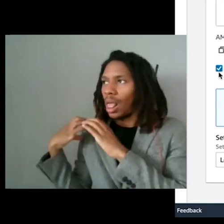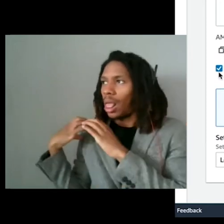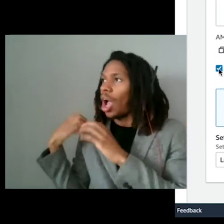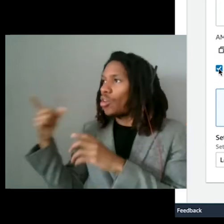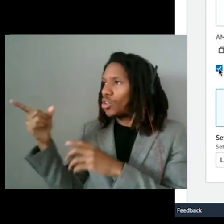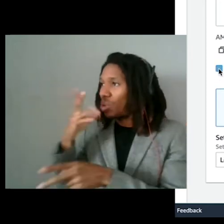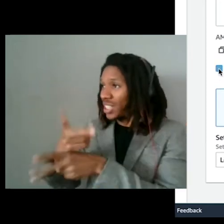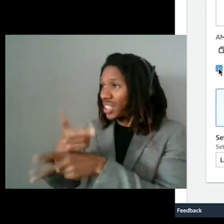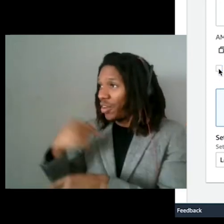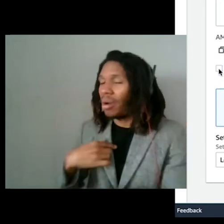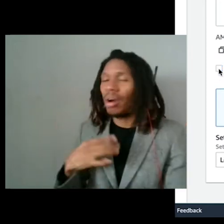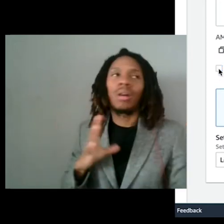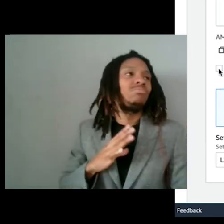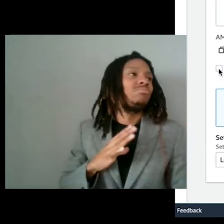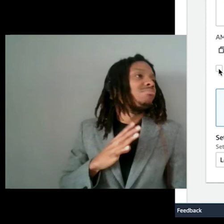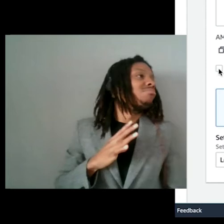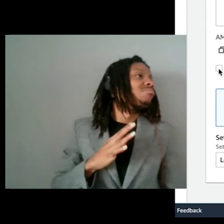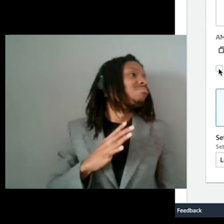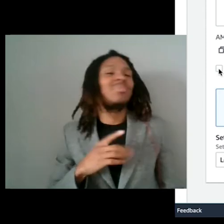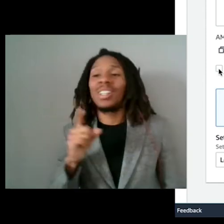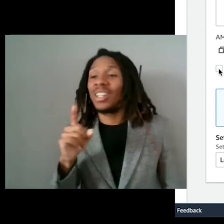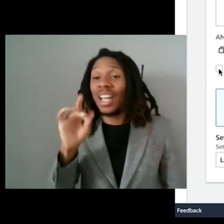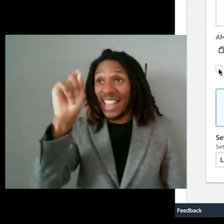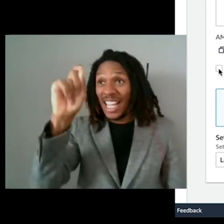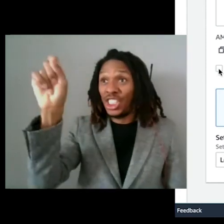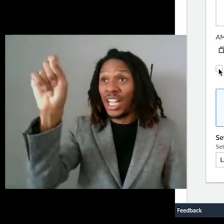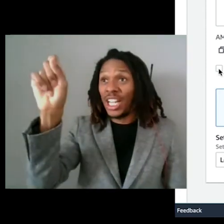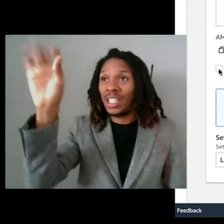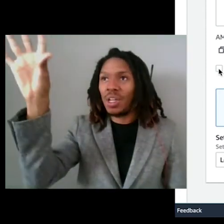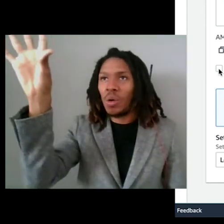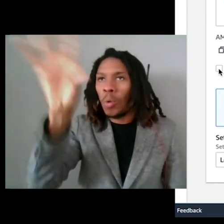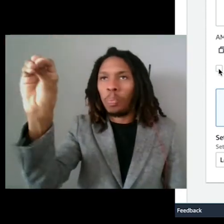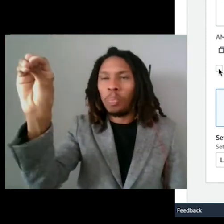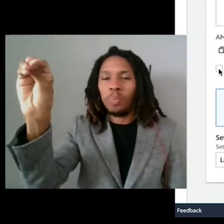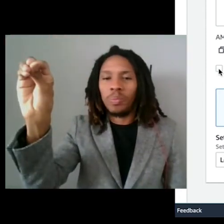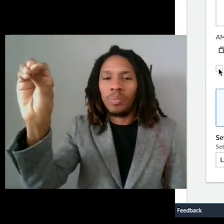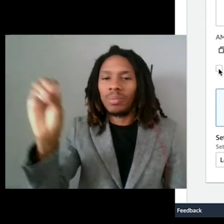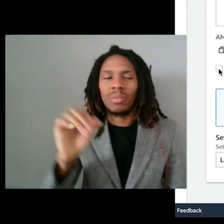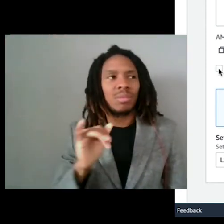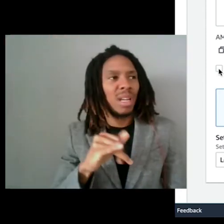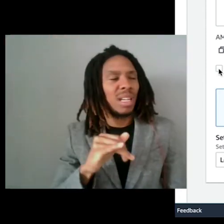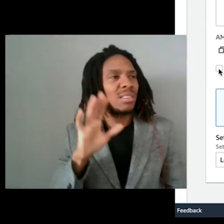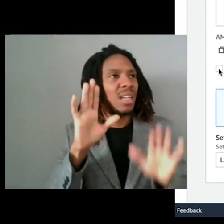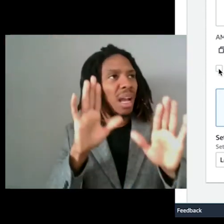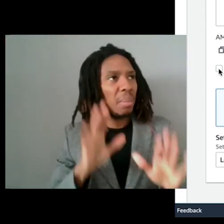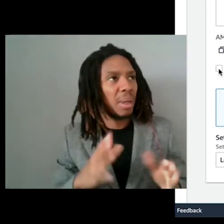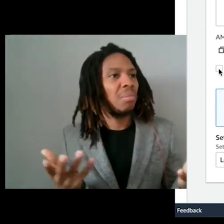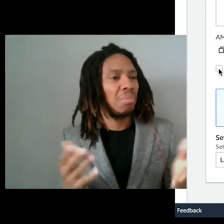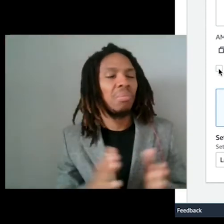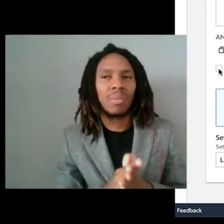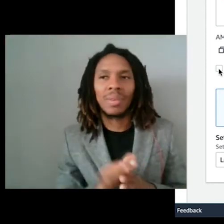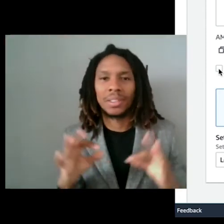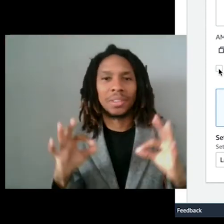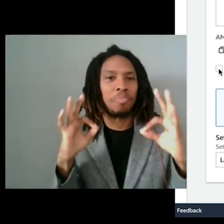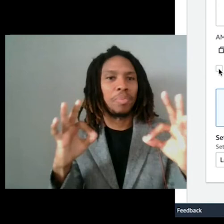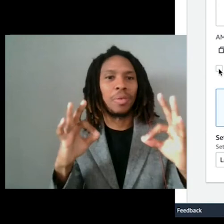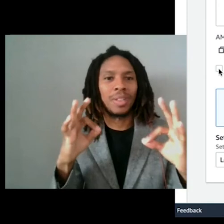All you do is uncheck the box. It's pretty amazing. Yeah, like I said, that's perfect for like auto scaling and stuff like that.